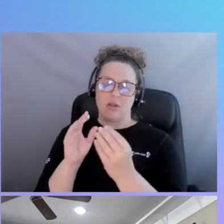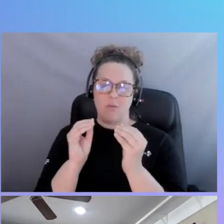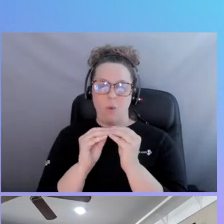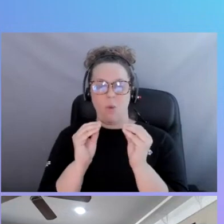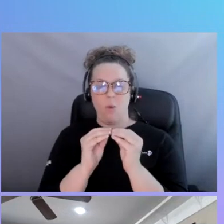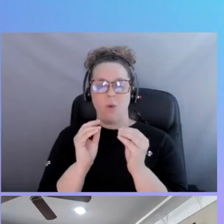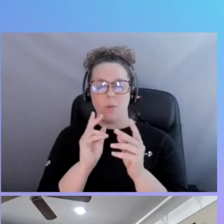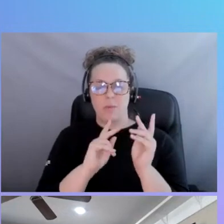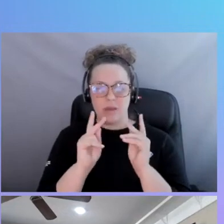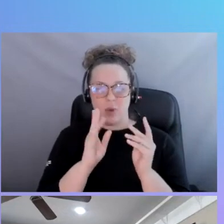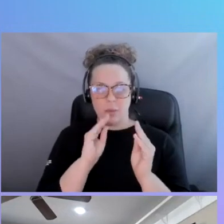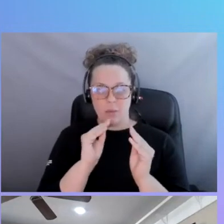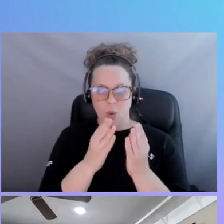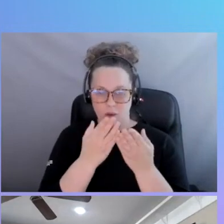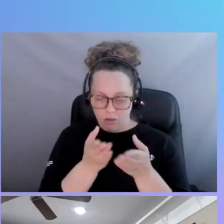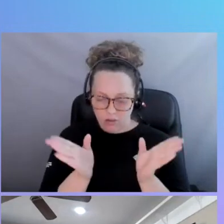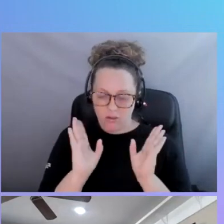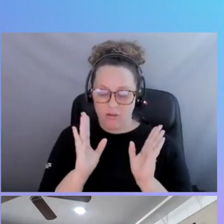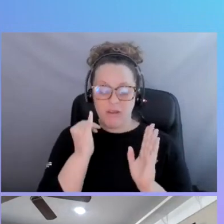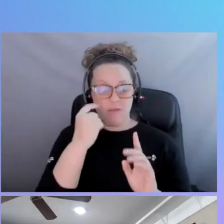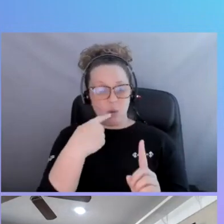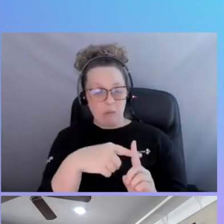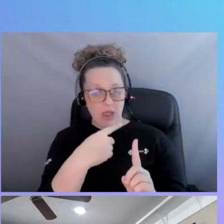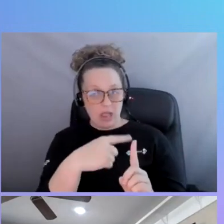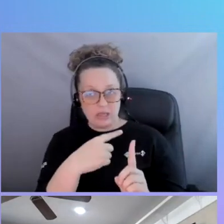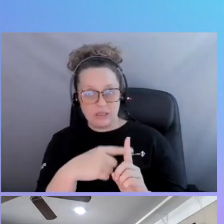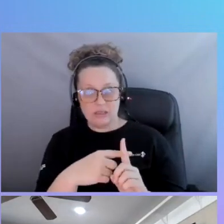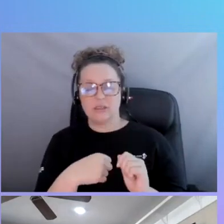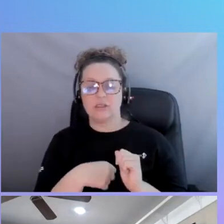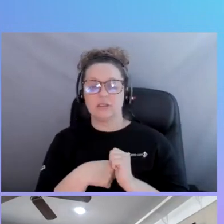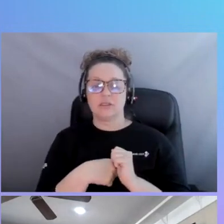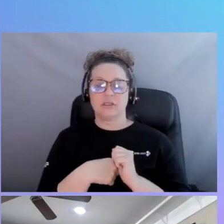something good to say. The positive. It's also to okay to